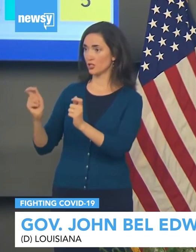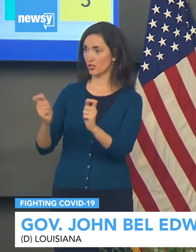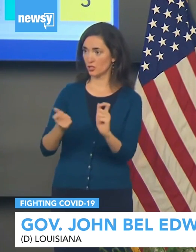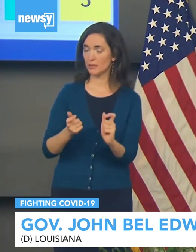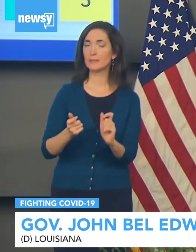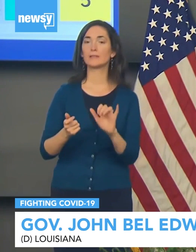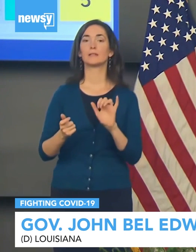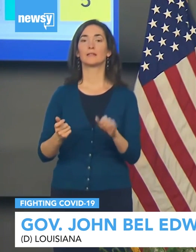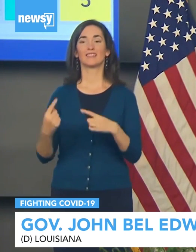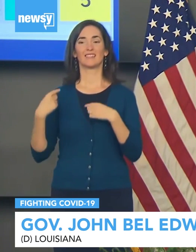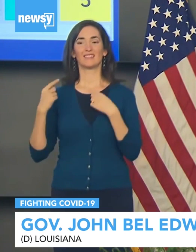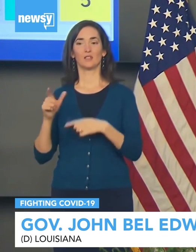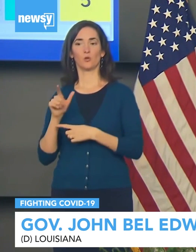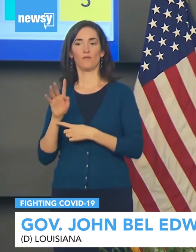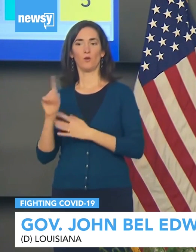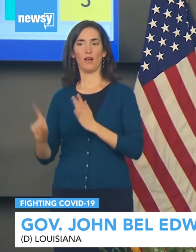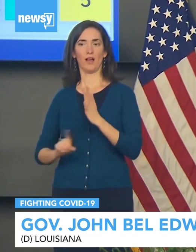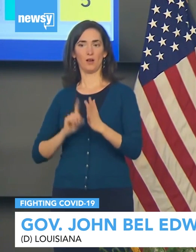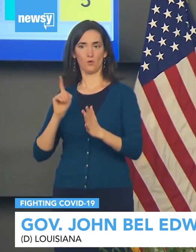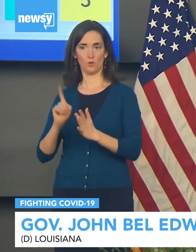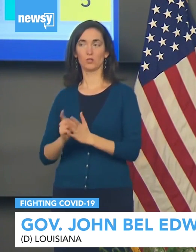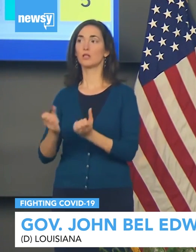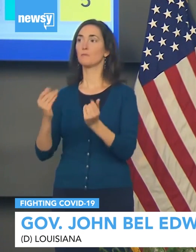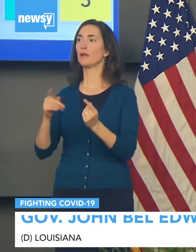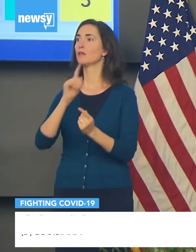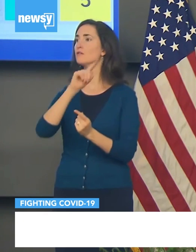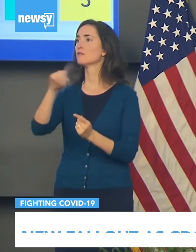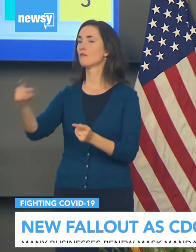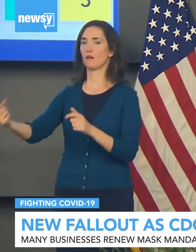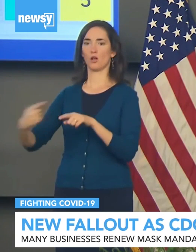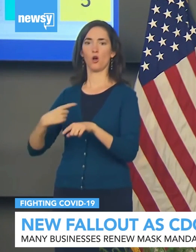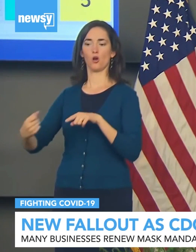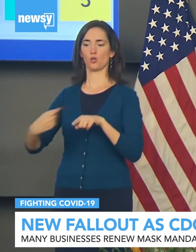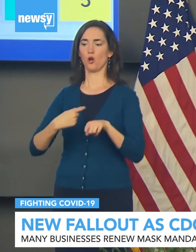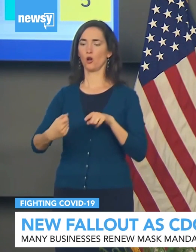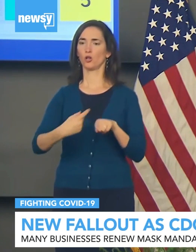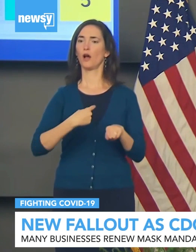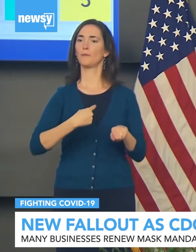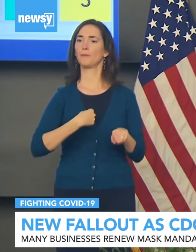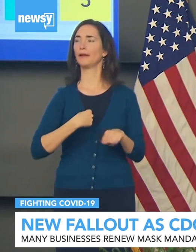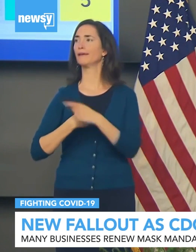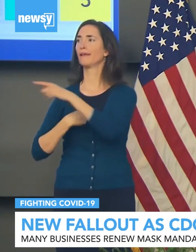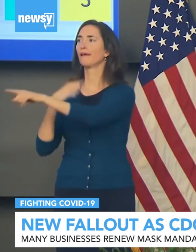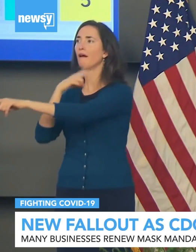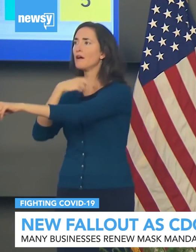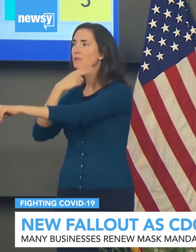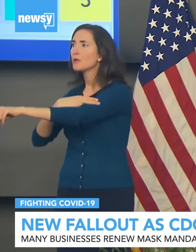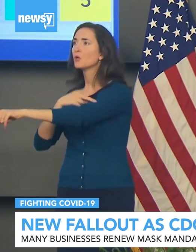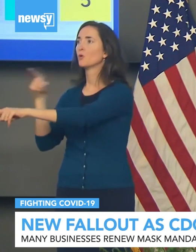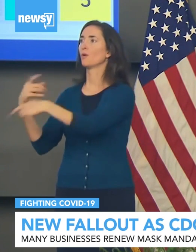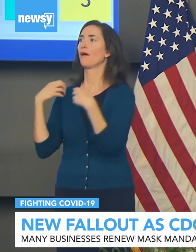the last 24 hours or so n hospitals and healthcare